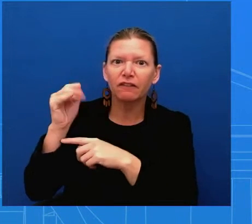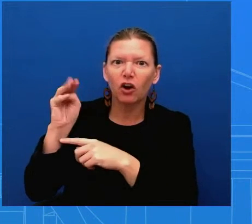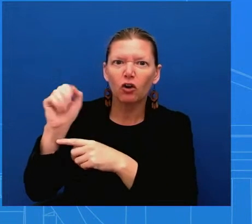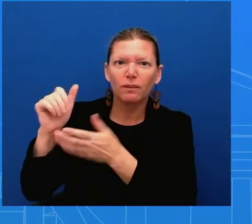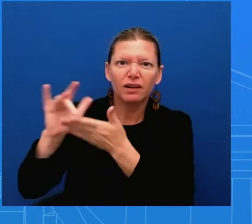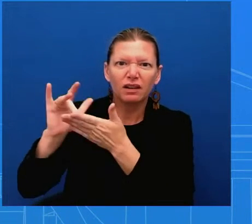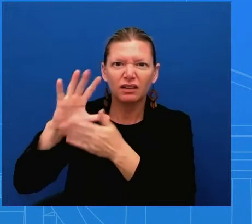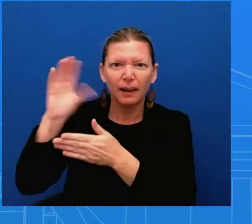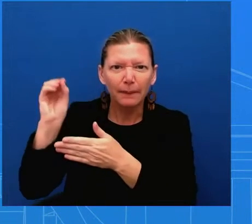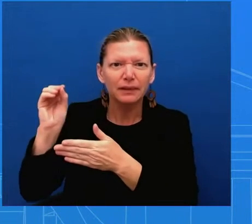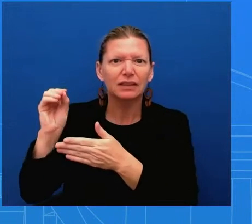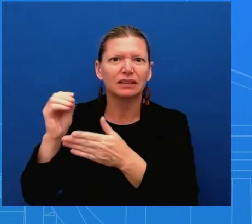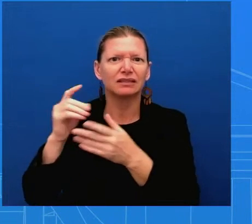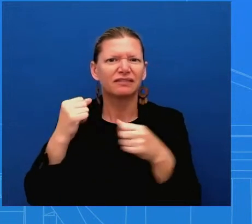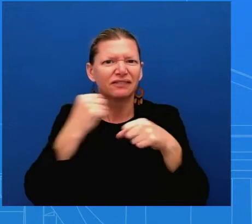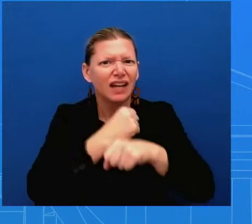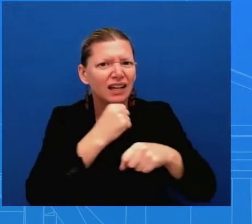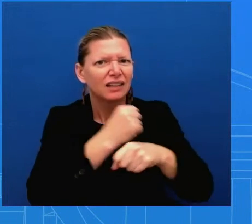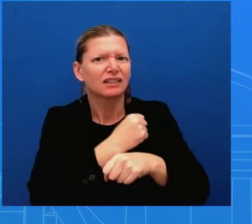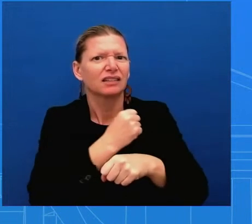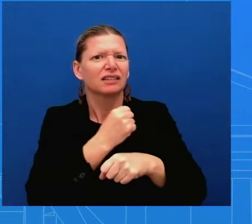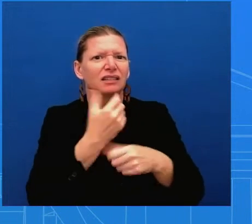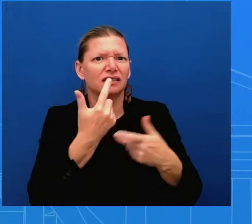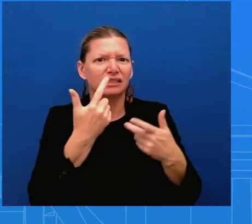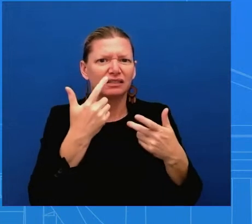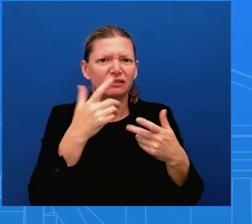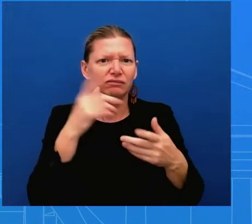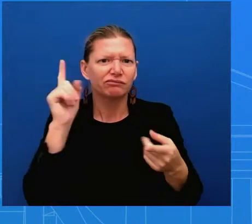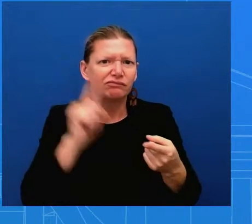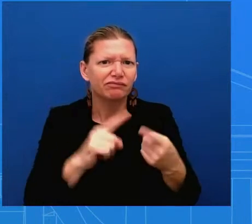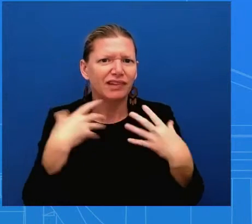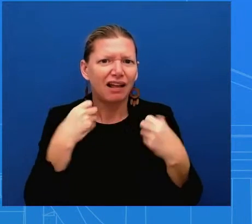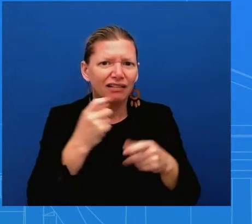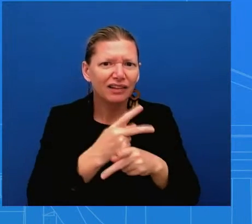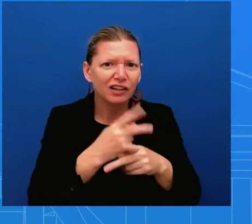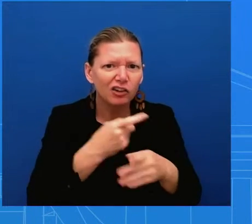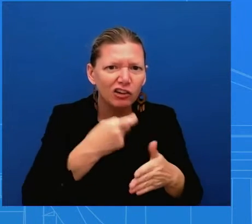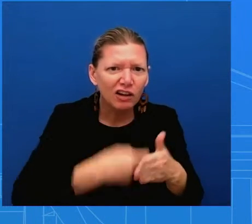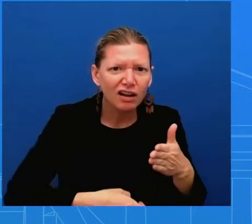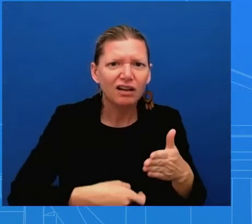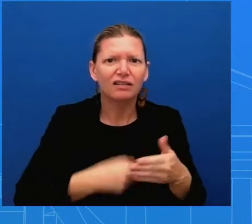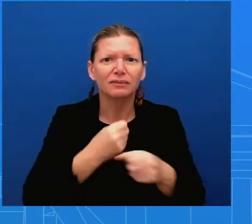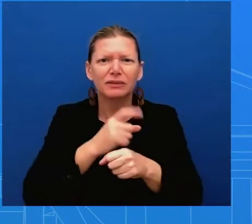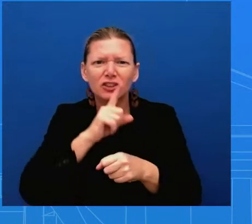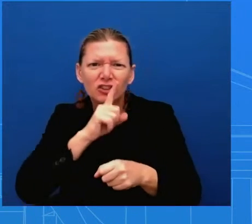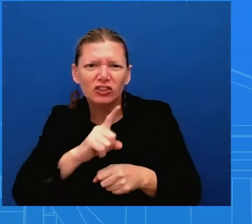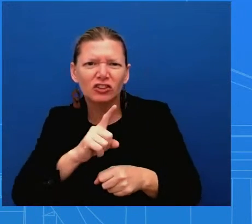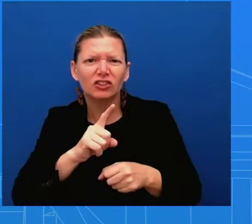Those are the ways that we want to move forward. That's what our focus is. The Press: So, increase taxes to pay the debt? Ms. Jean-Pierre: We -- on --